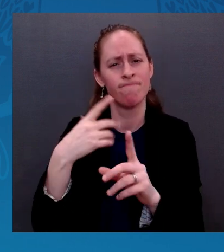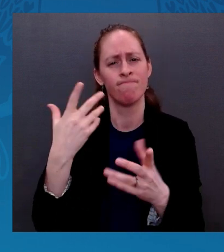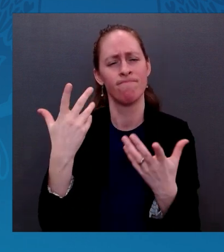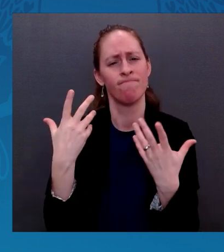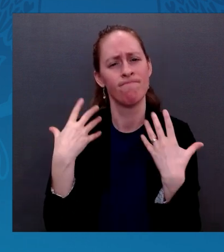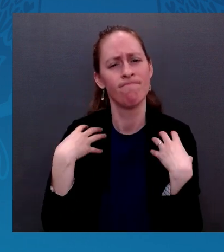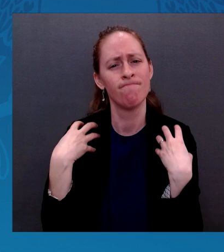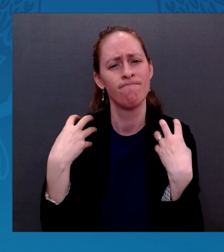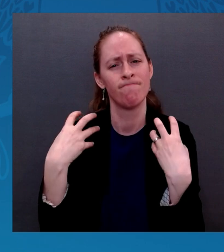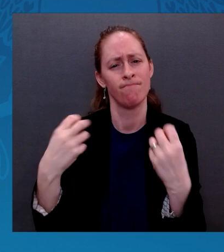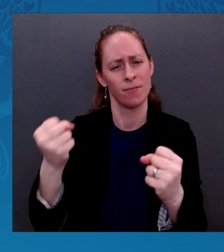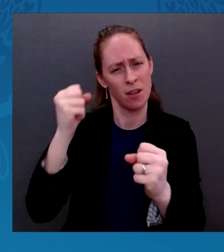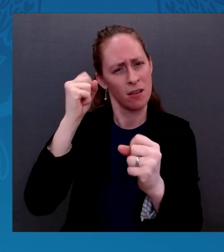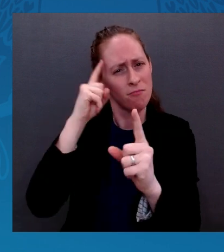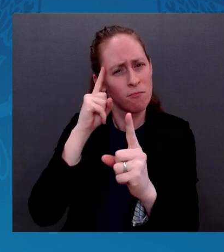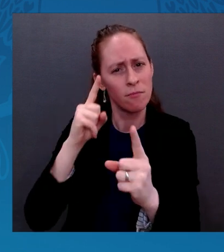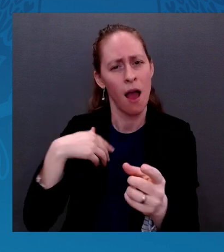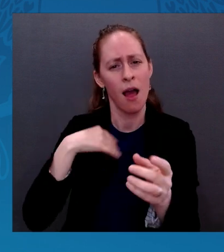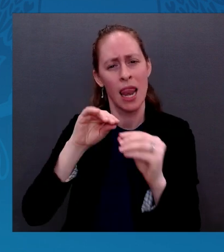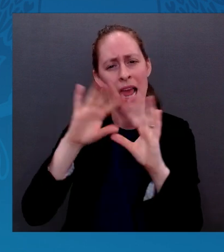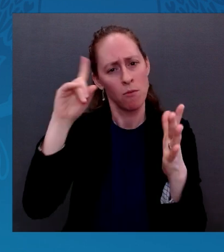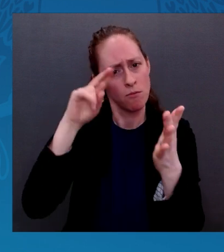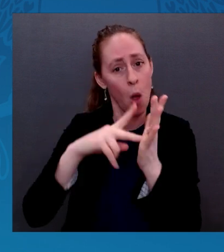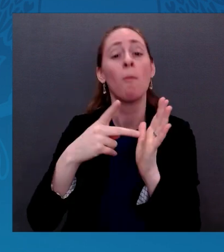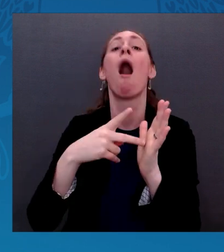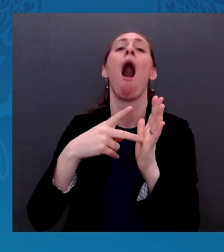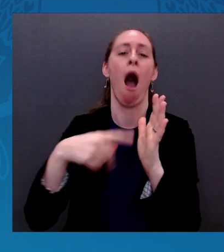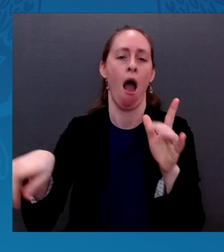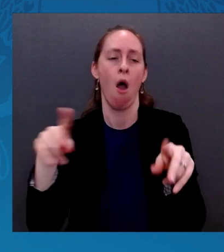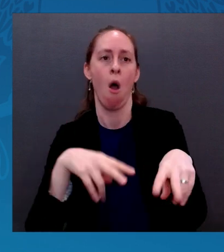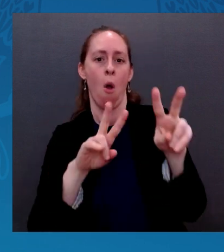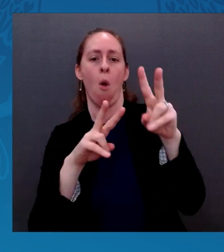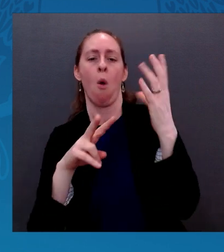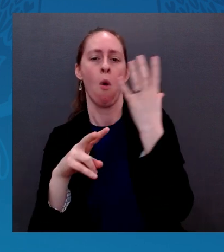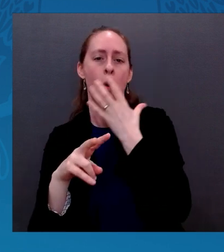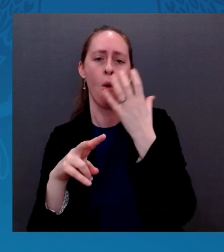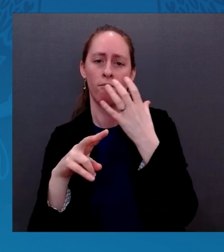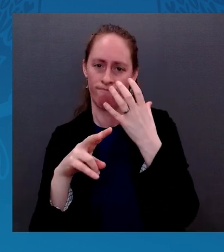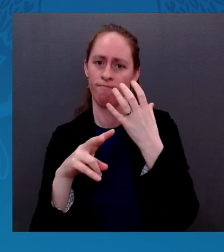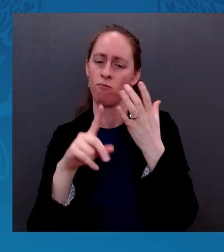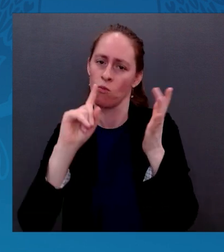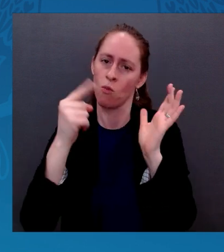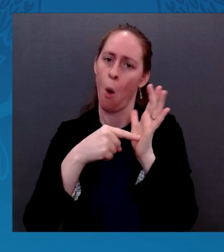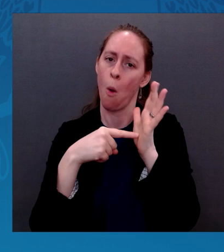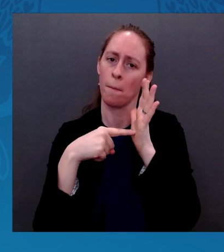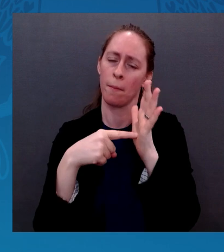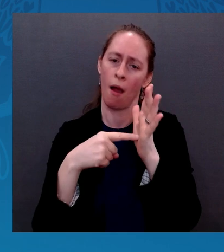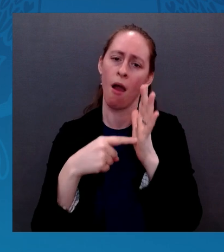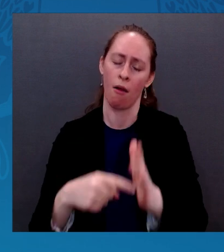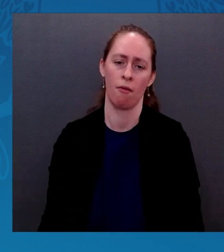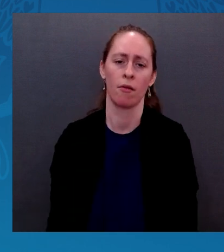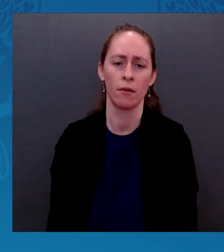around the country who may have through their frustration and pain with this issue have thought that and wondered